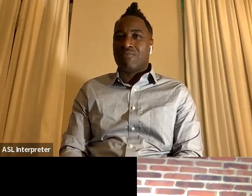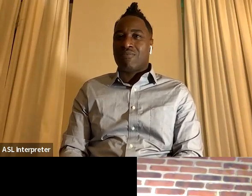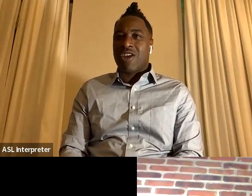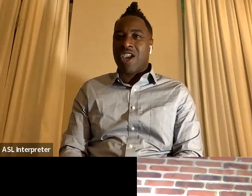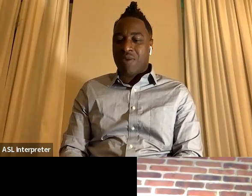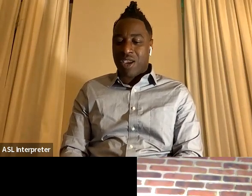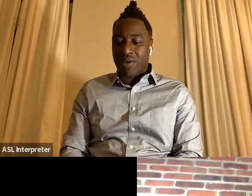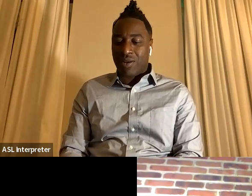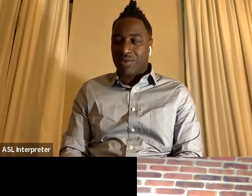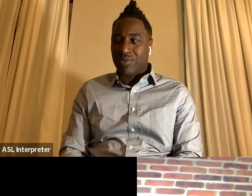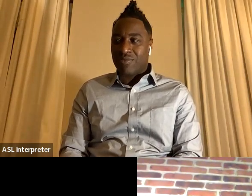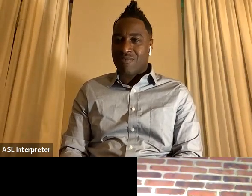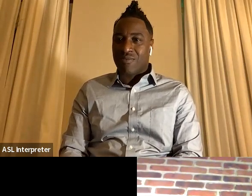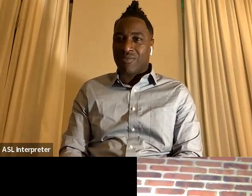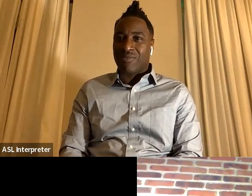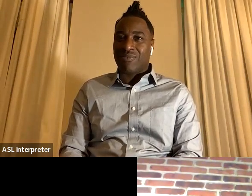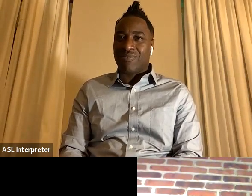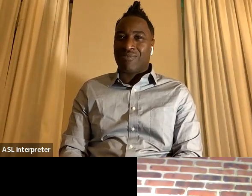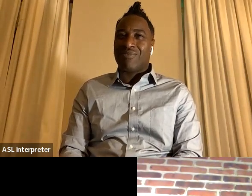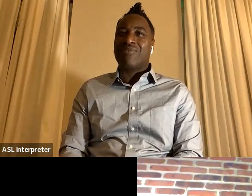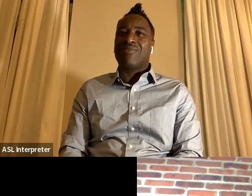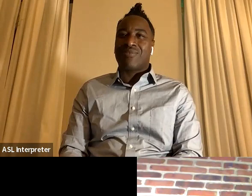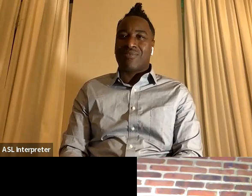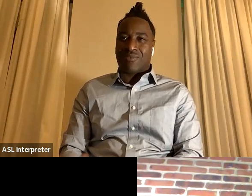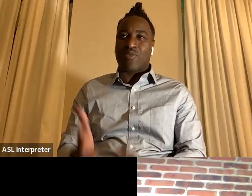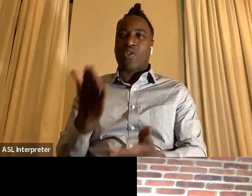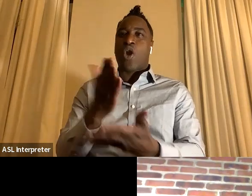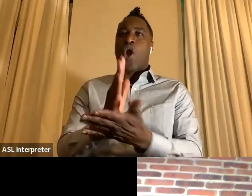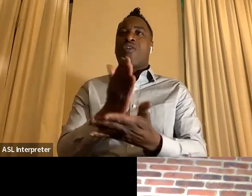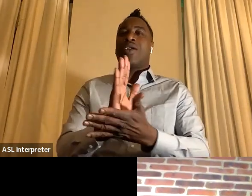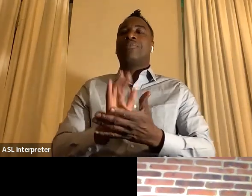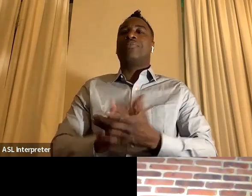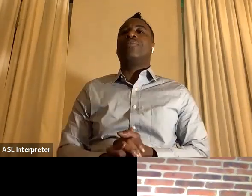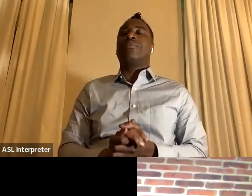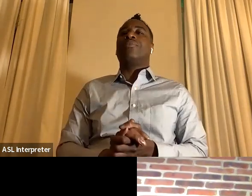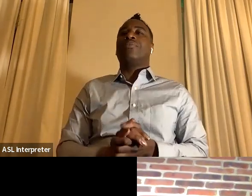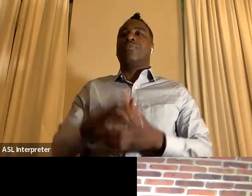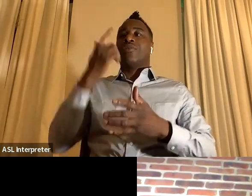Okay. All right. And for the next question I have for you all.